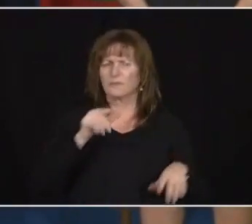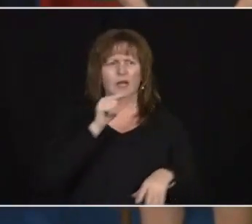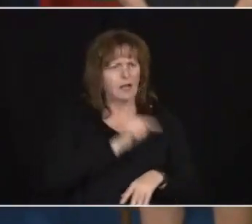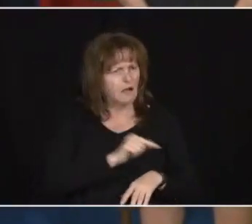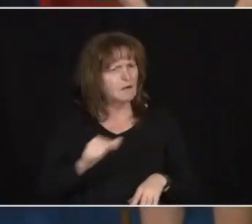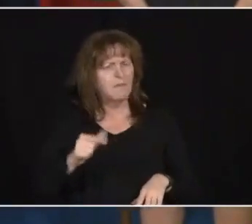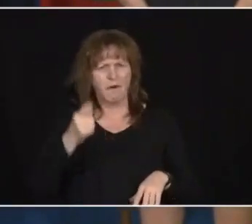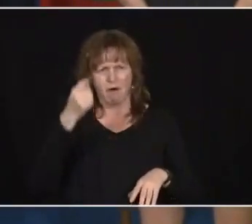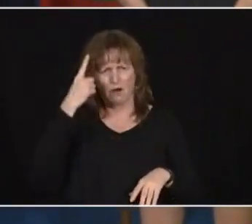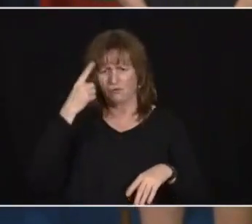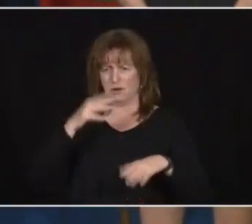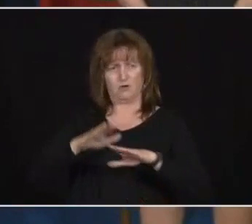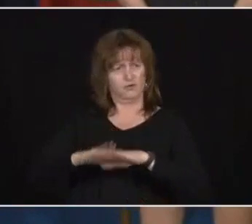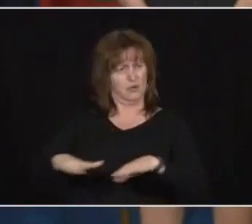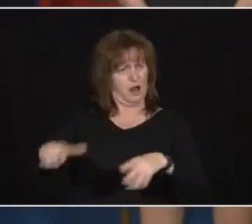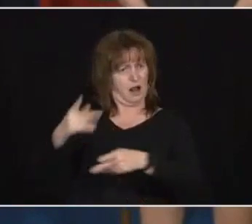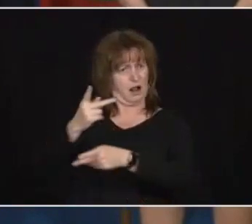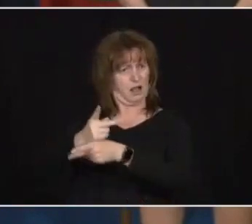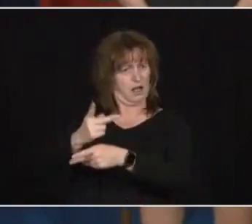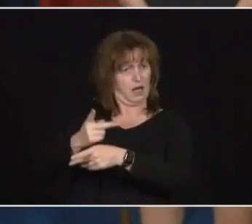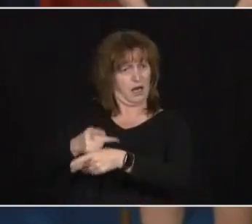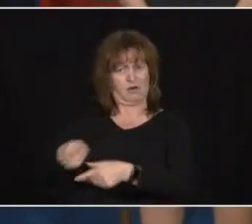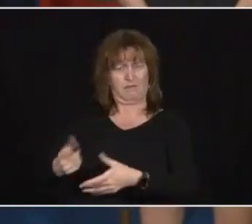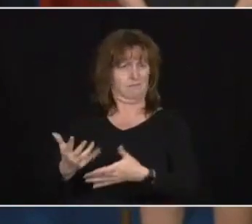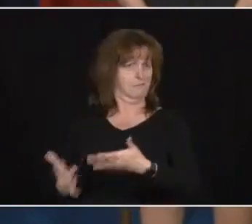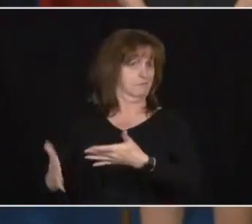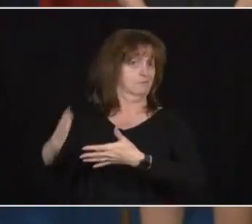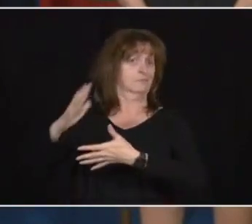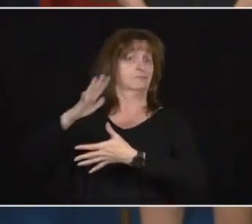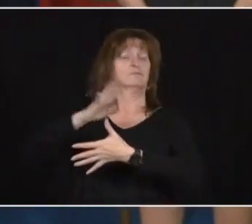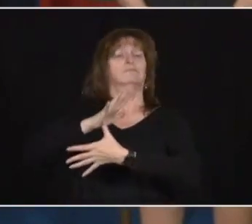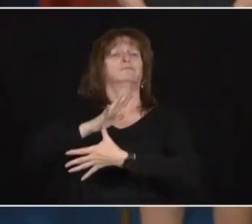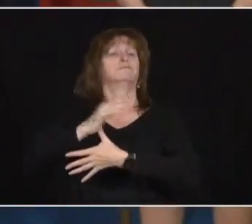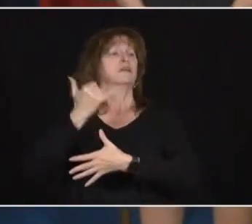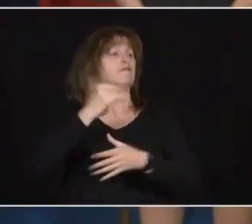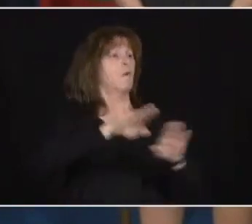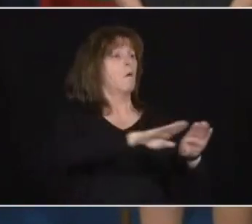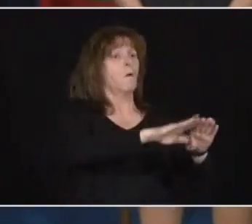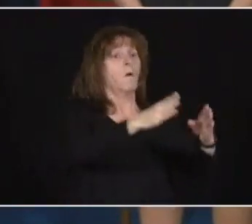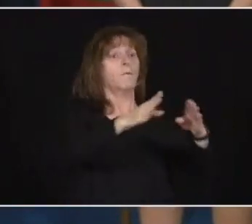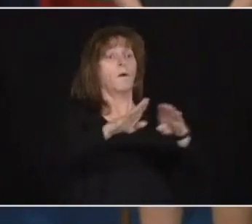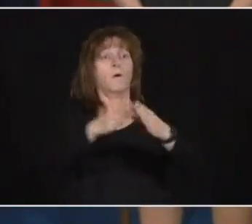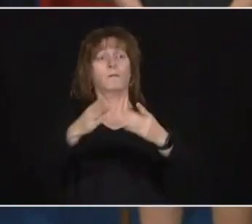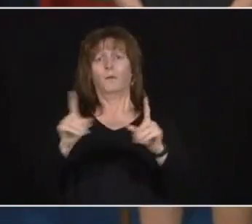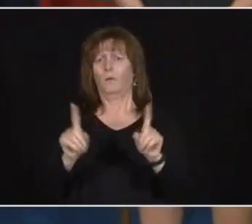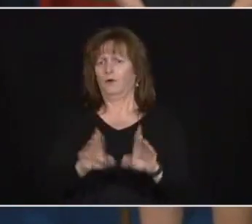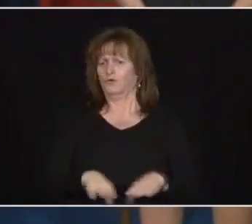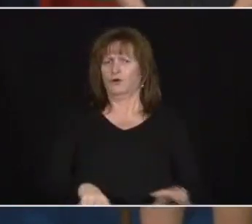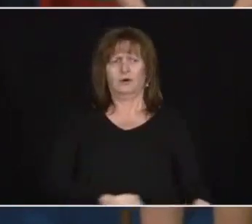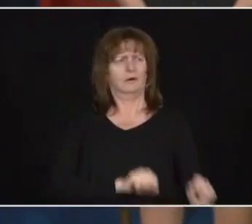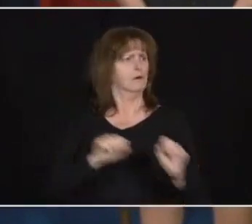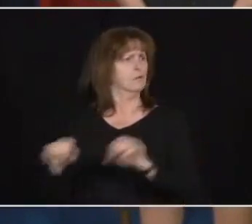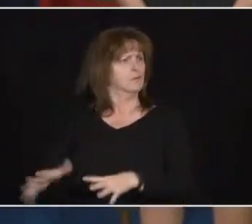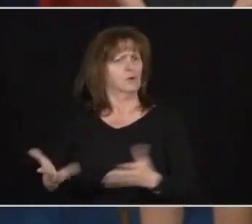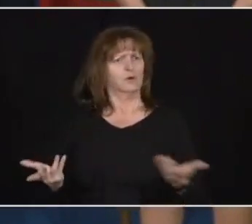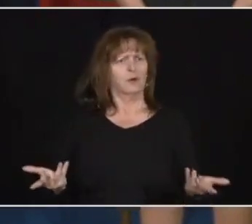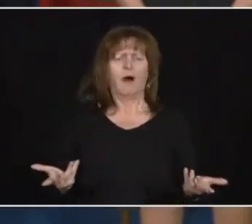prerequisite for labour market participation.we want, as the economy comes returns and we have